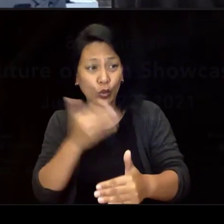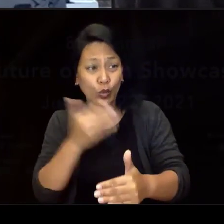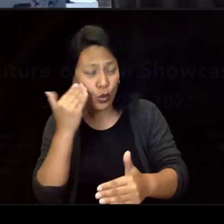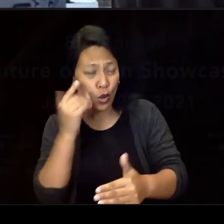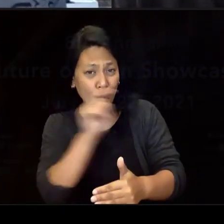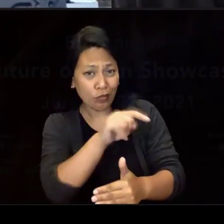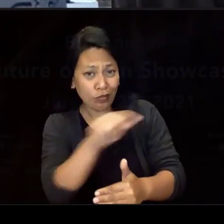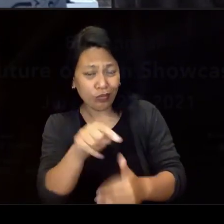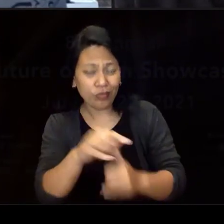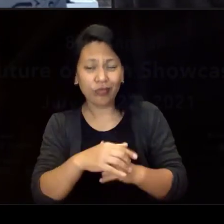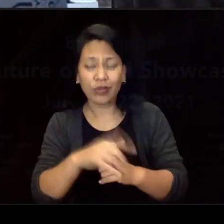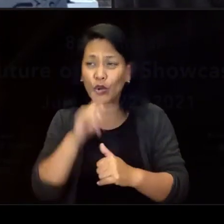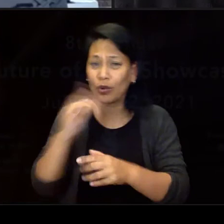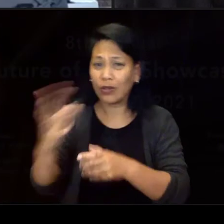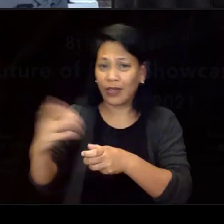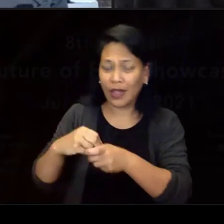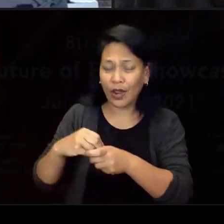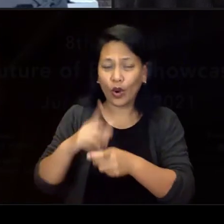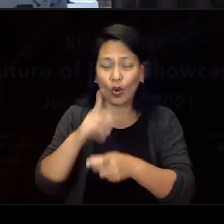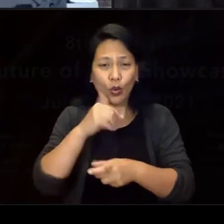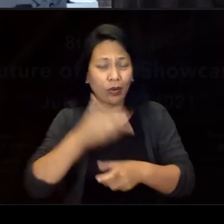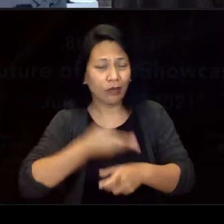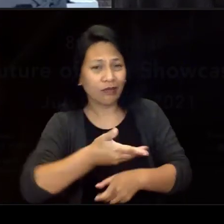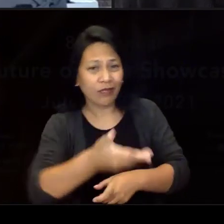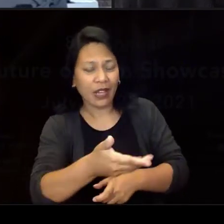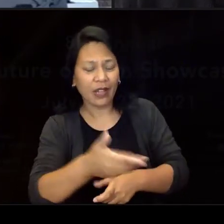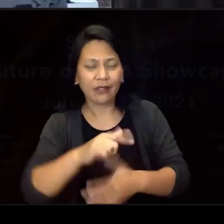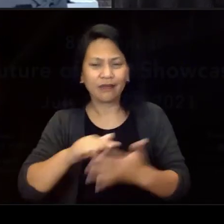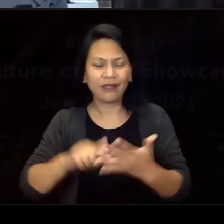that want to bring you on board and just the cycle like that.